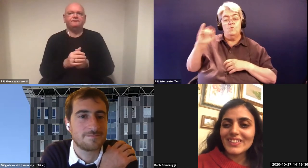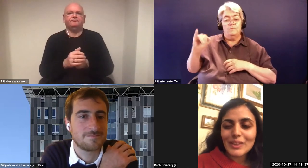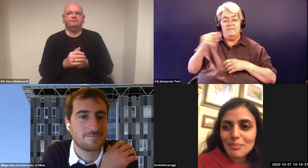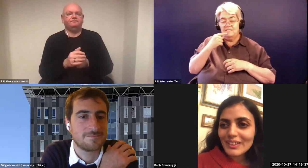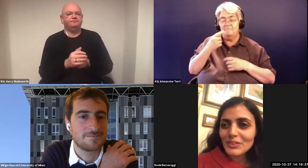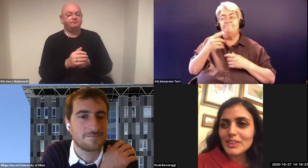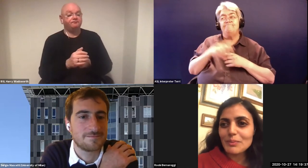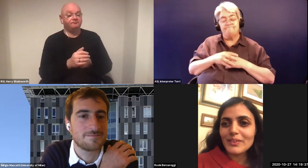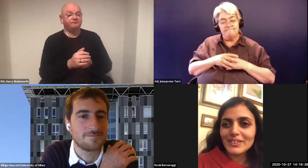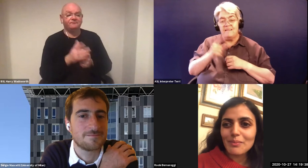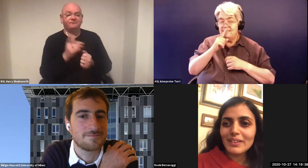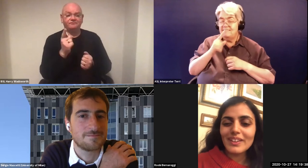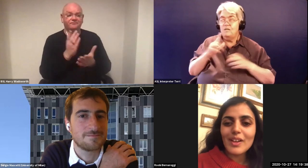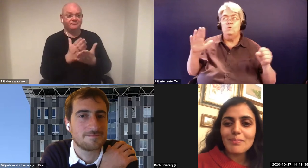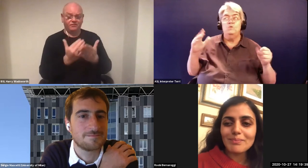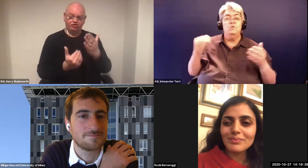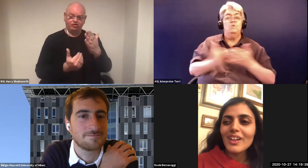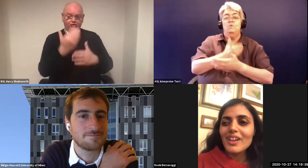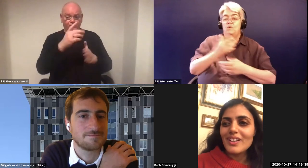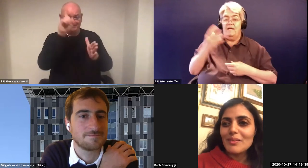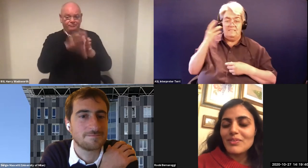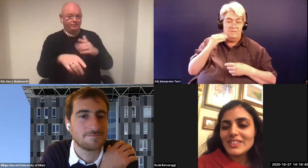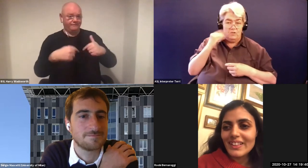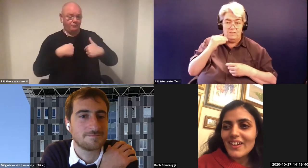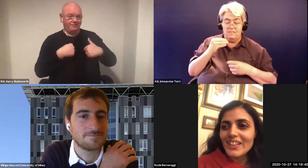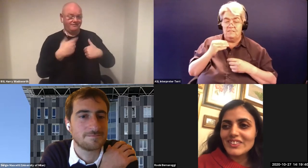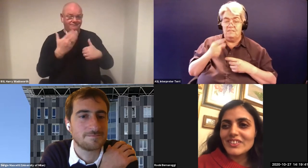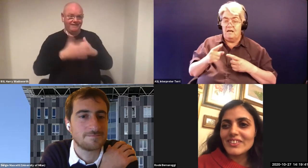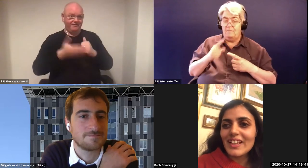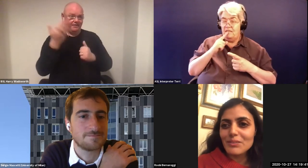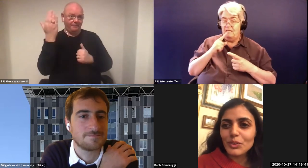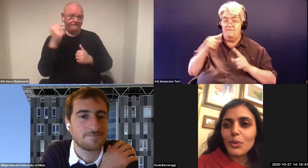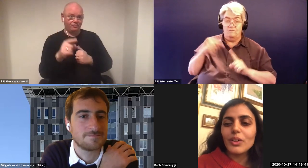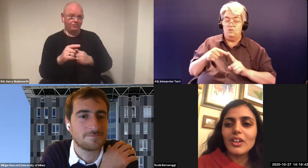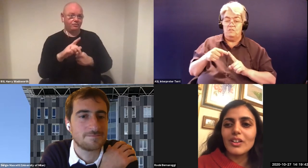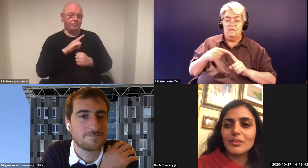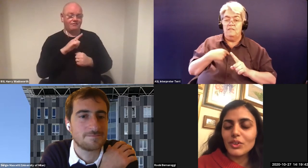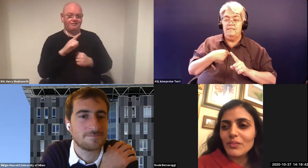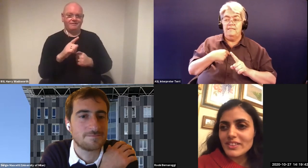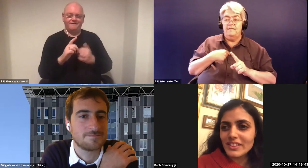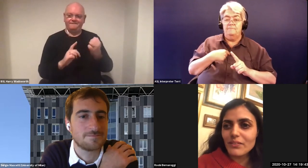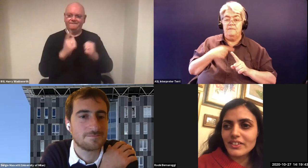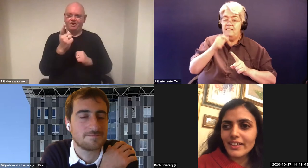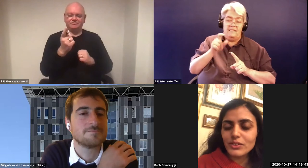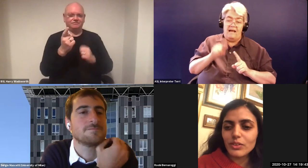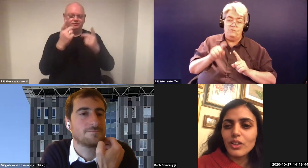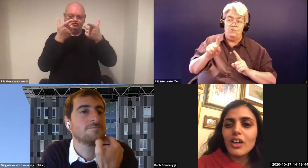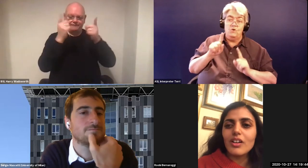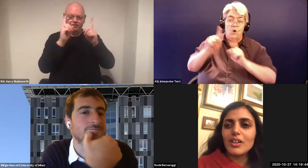a completely new experience I mean um firstly I didn't have to go to university every day so um